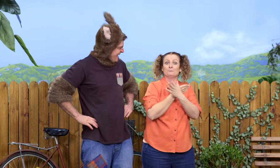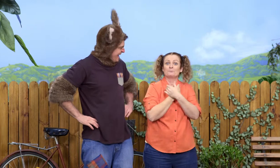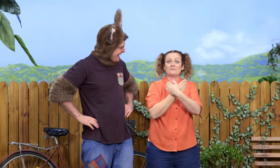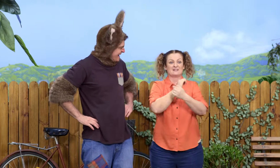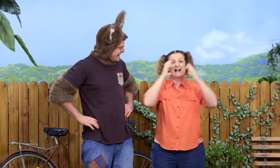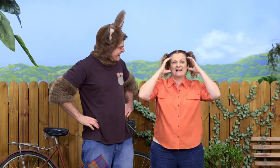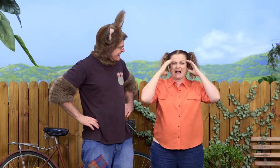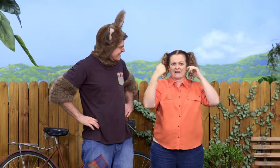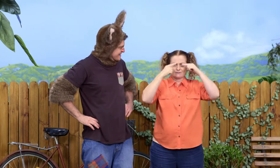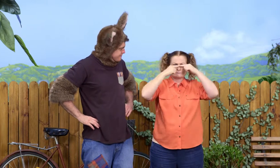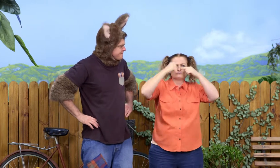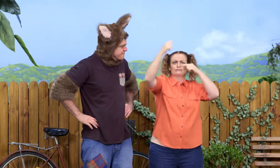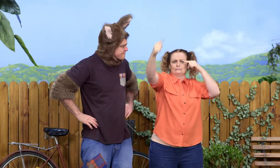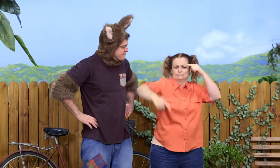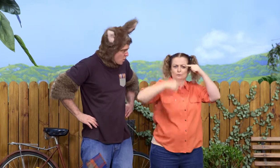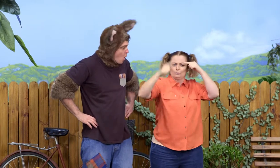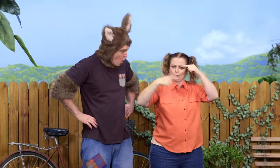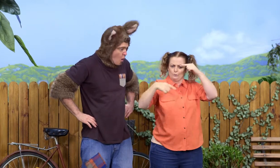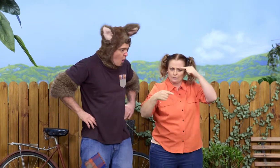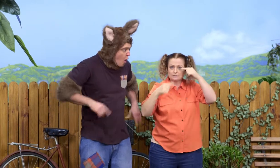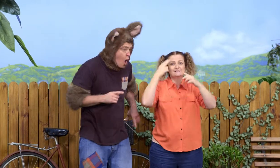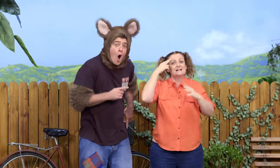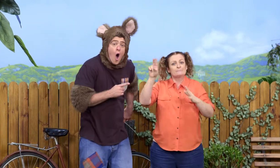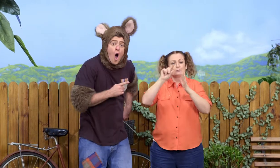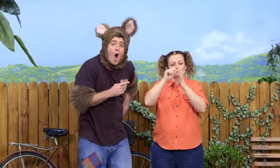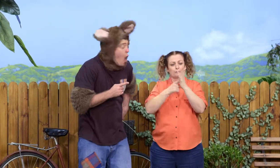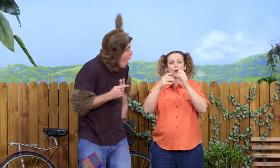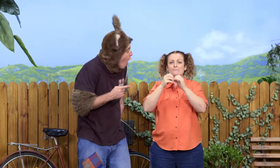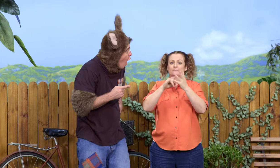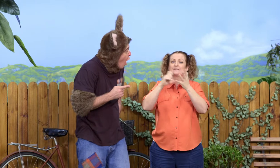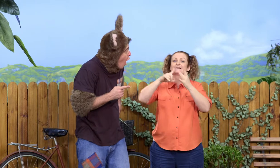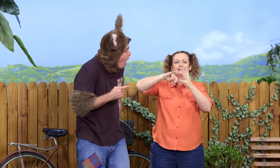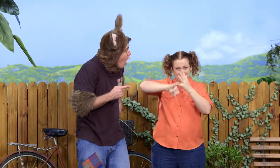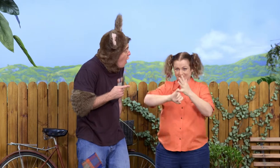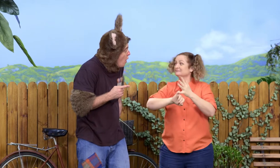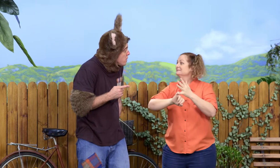Well, on the butterfly's head, they have a proboscis.